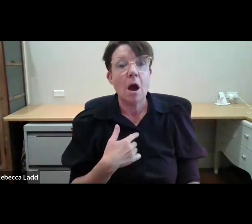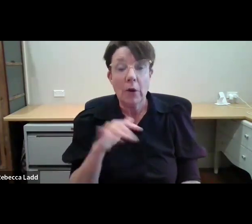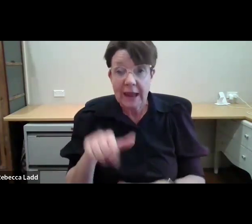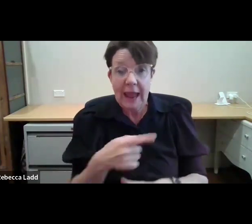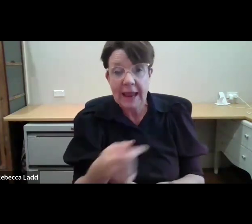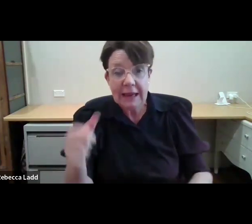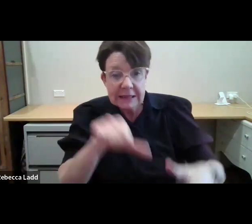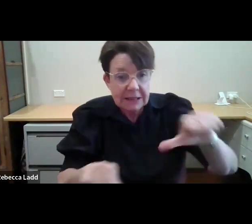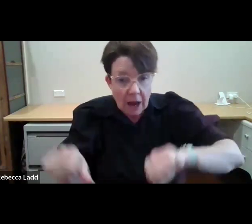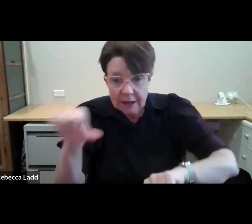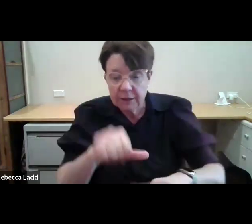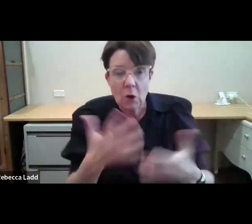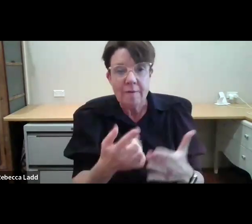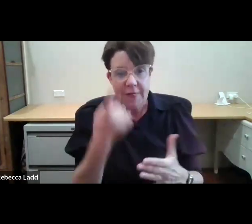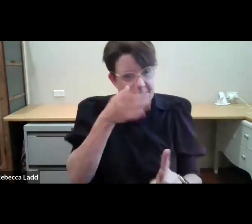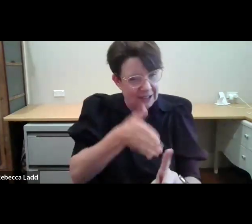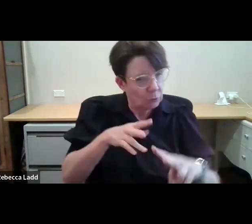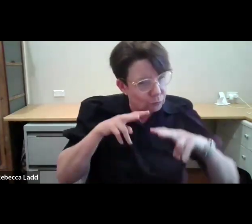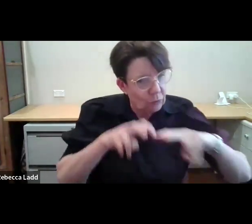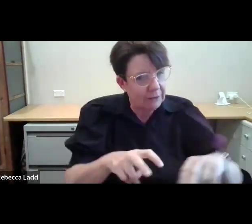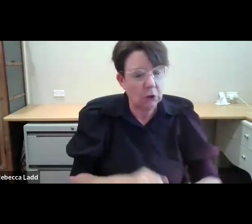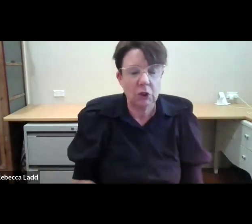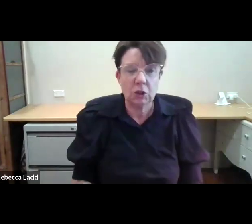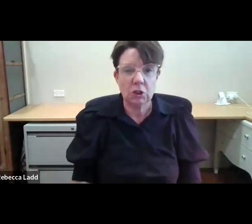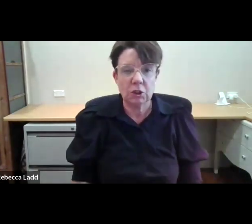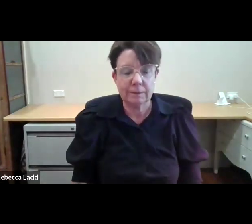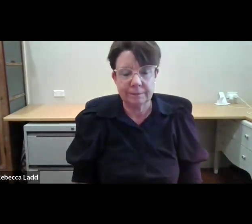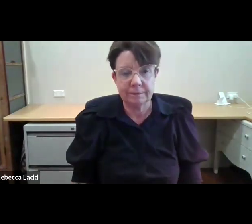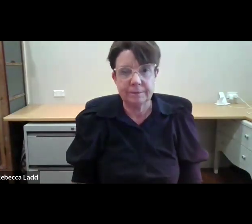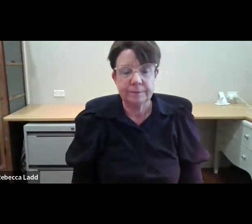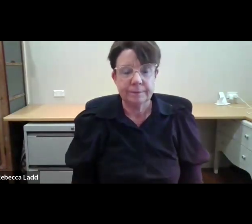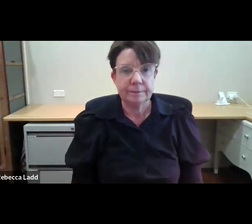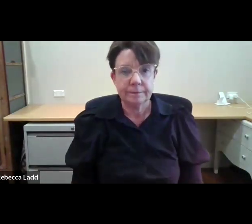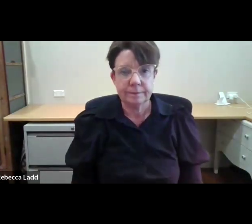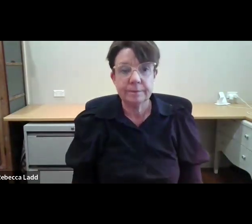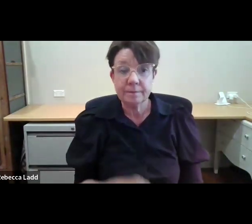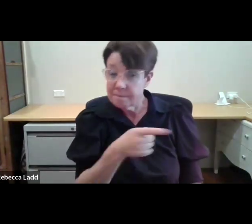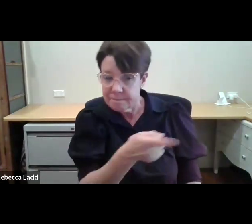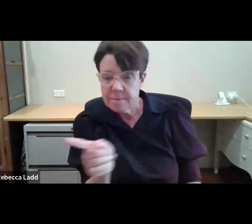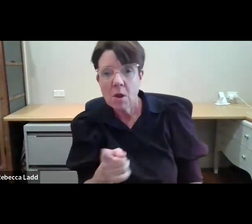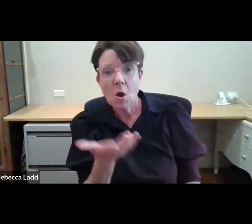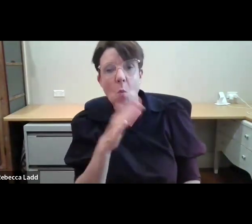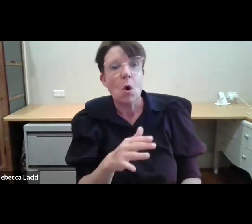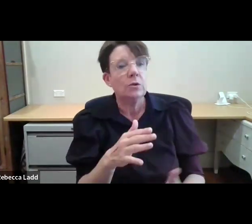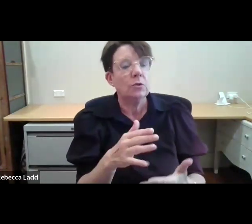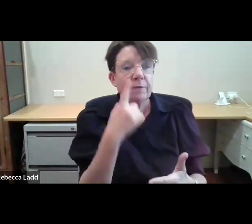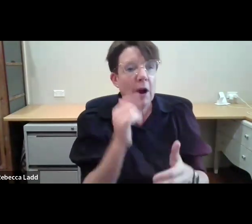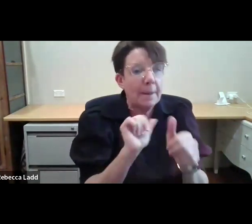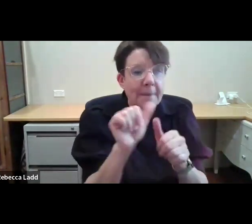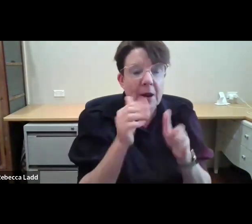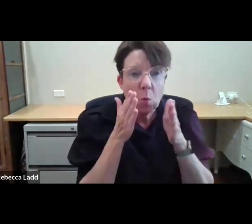to basically have no carbon impact. And that is one thing obviously, but parts of organisations need to think about